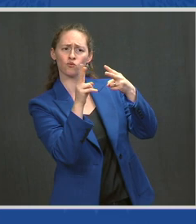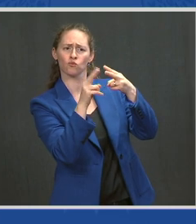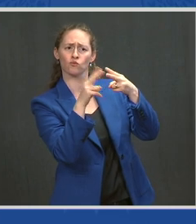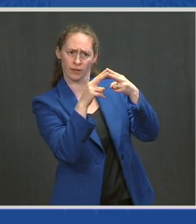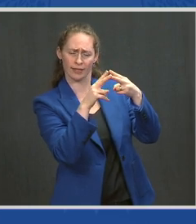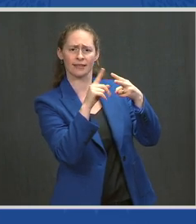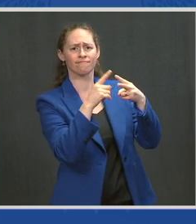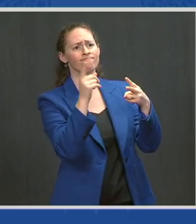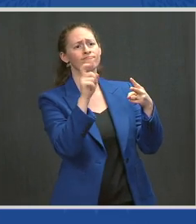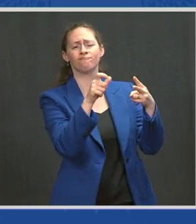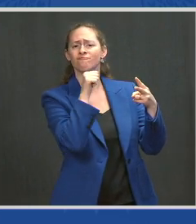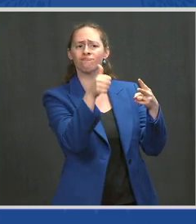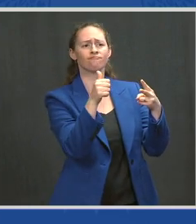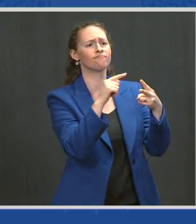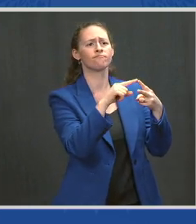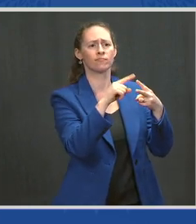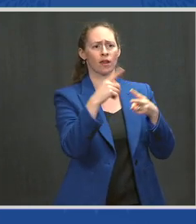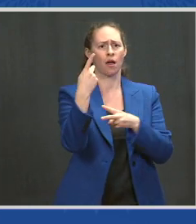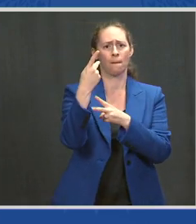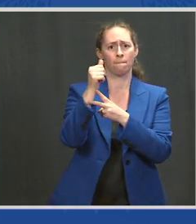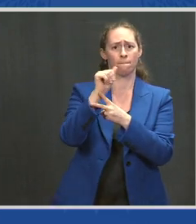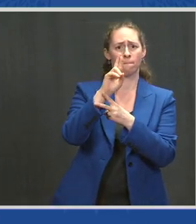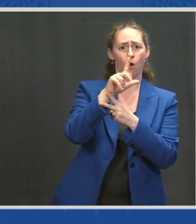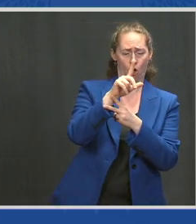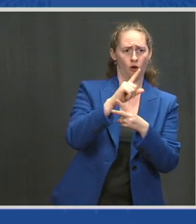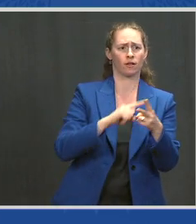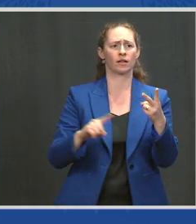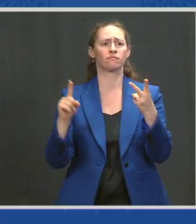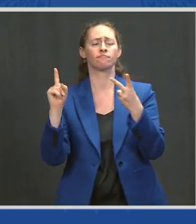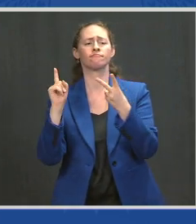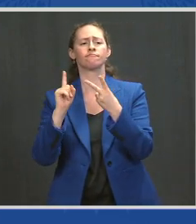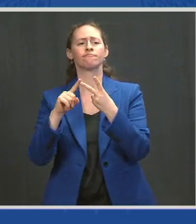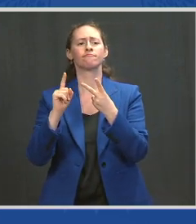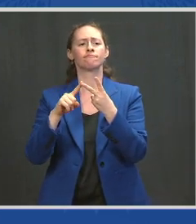I also raised the ability of Radio Free Europe and Radio Liberty to operate,